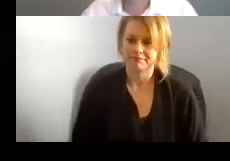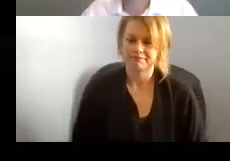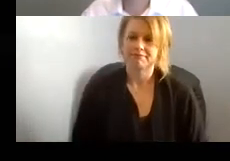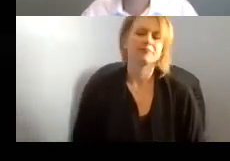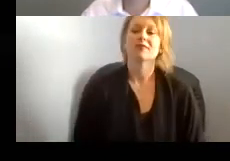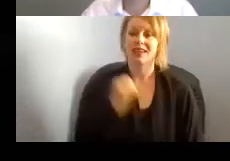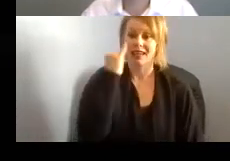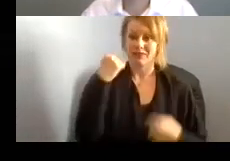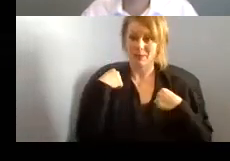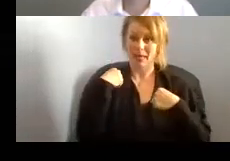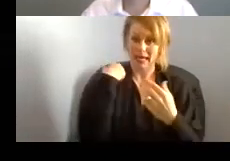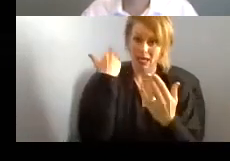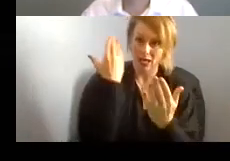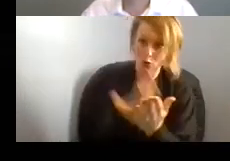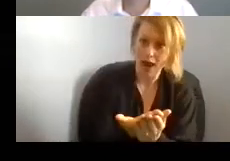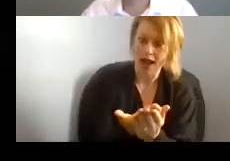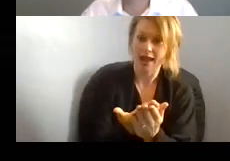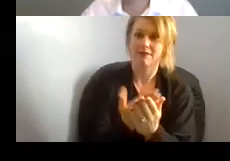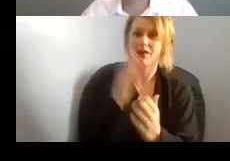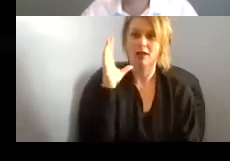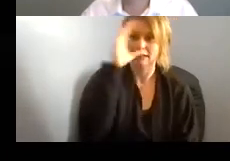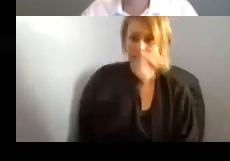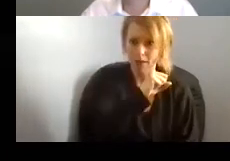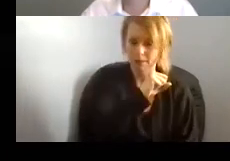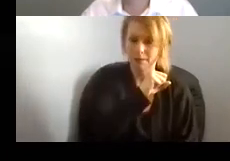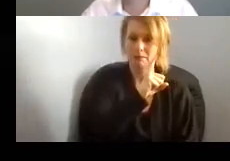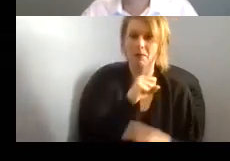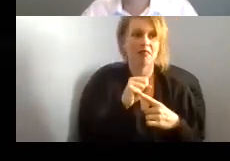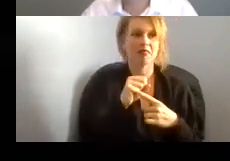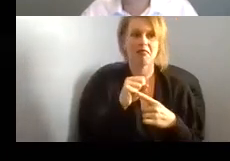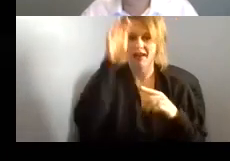that the Amish do not use photographs as transitional objects after a death has